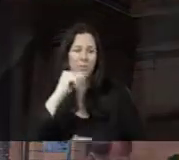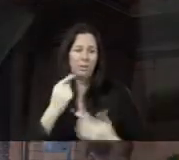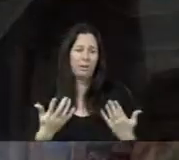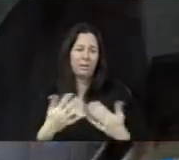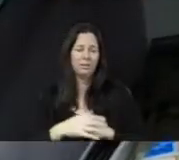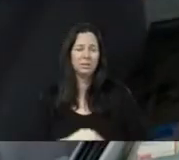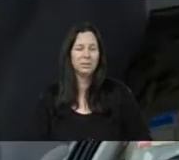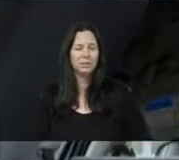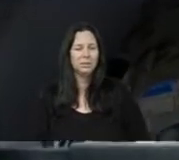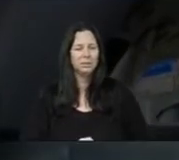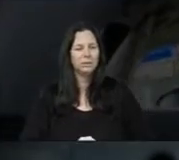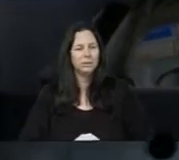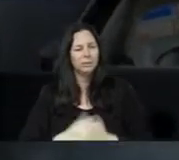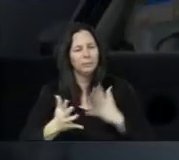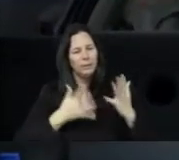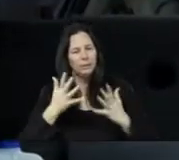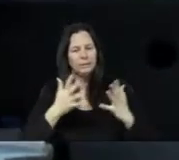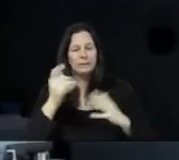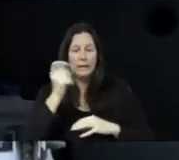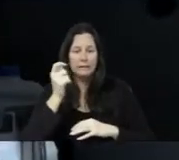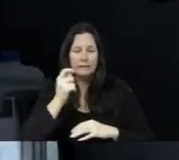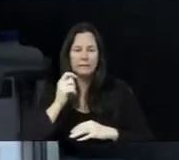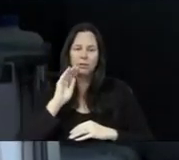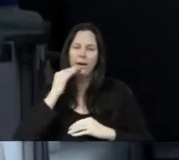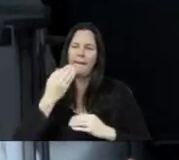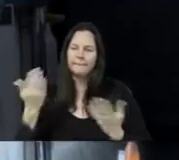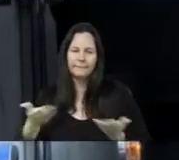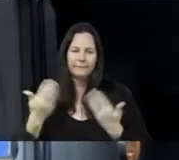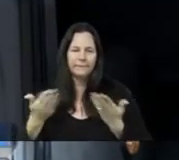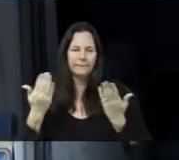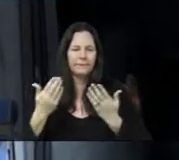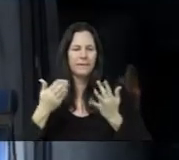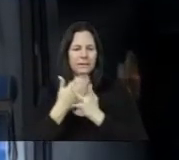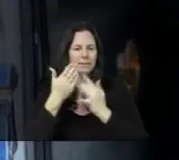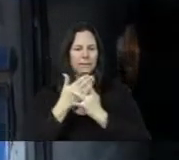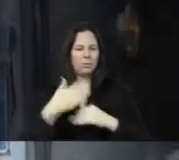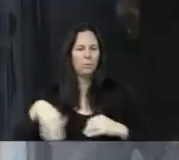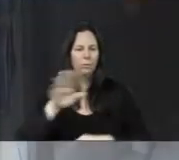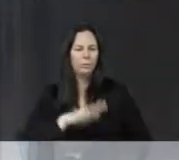that encroach on the passenger's space, which means many taxis simply aren't actually accessible at all.